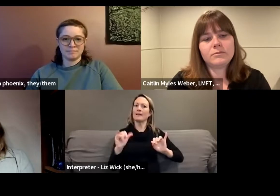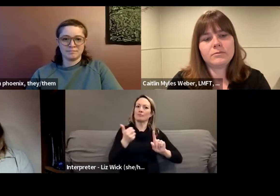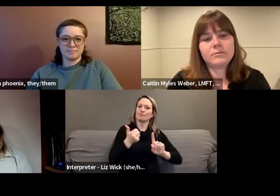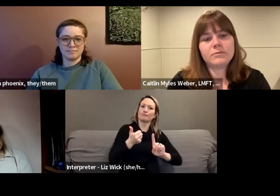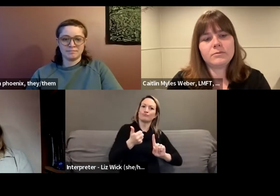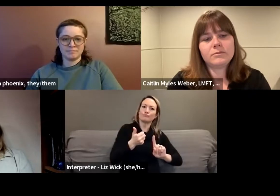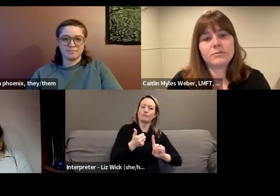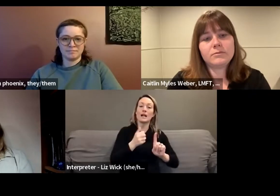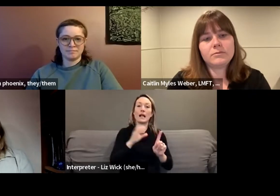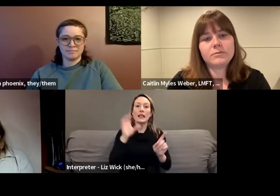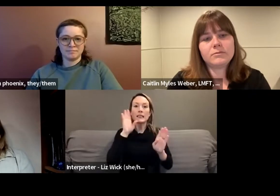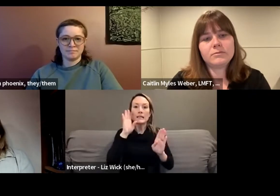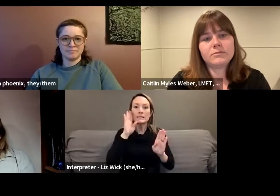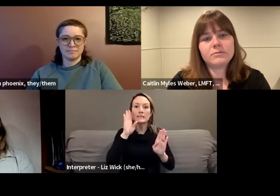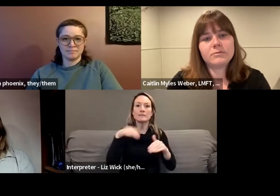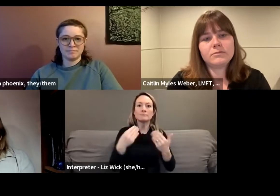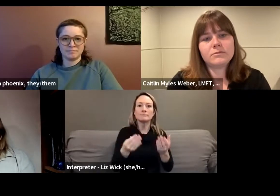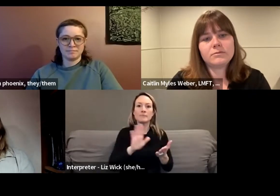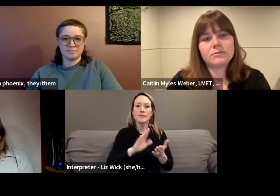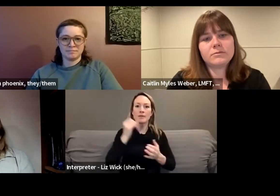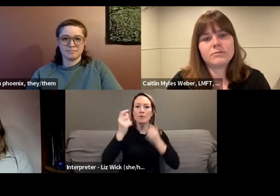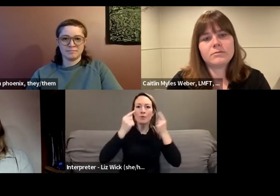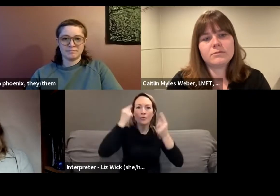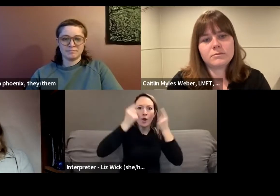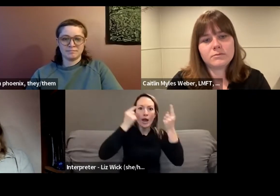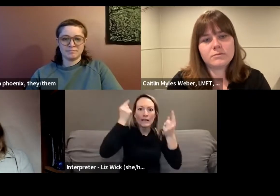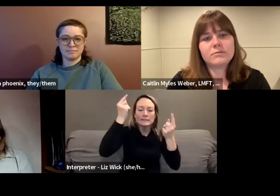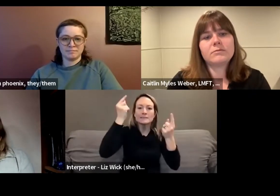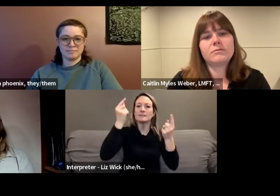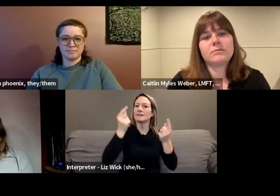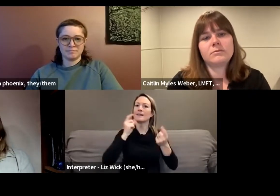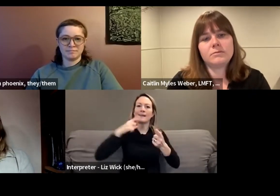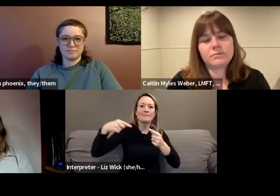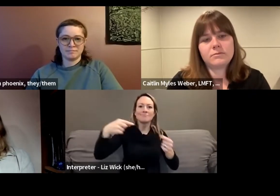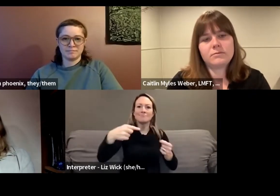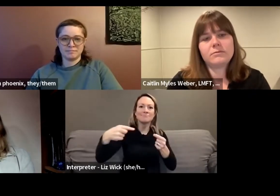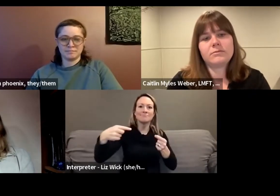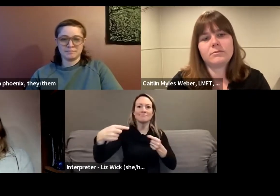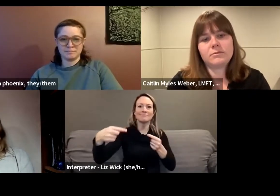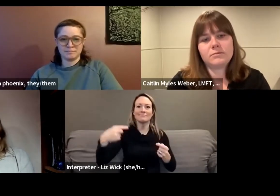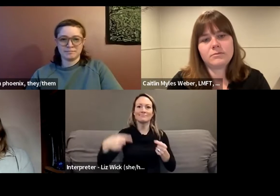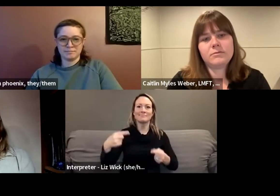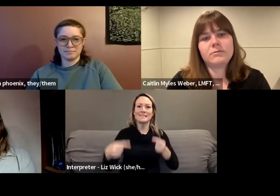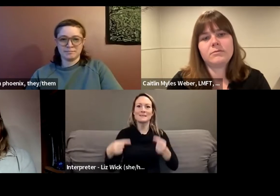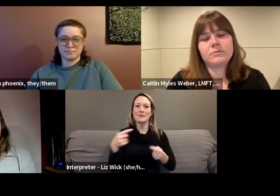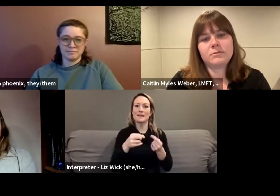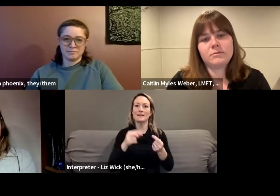give their own thoughts back, debate back and forth, and willing to treat me as a person